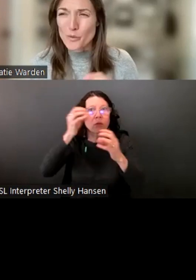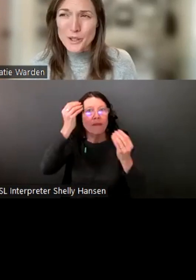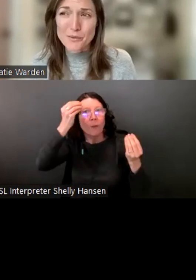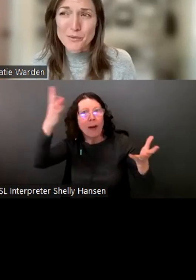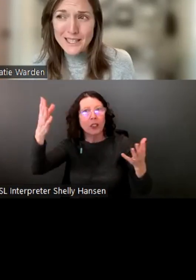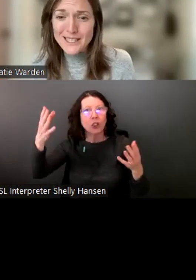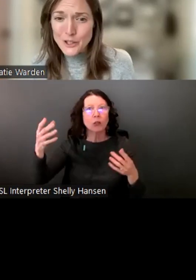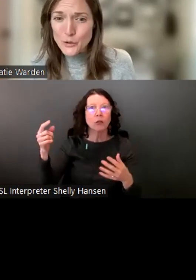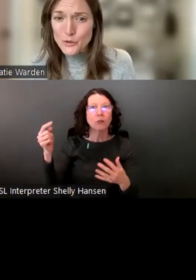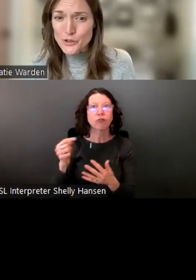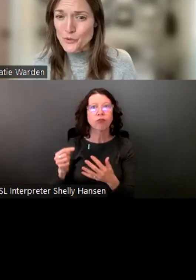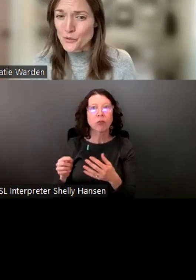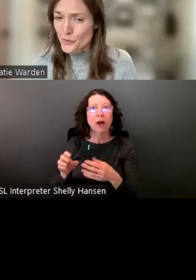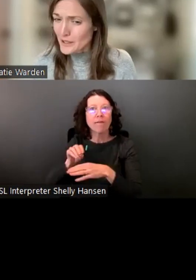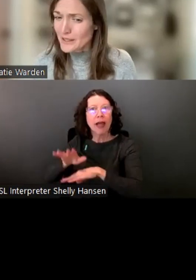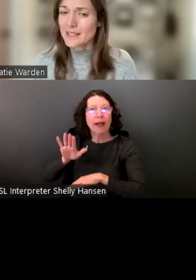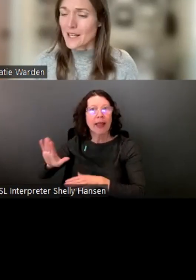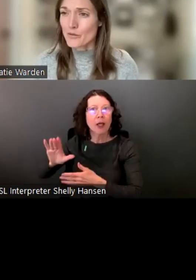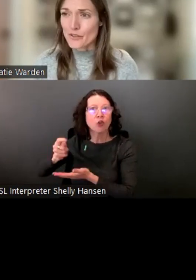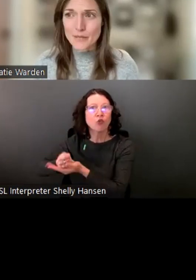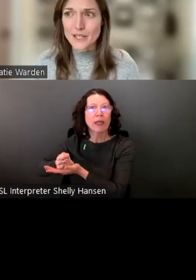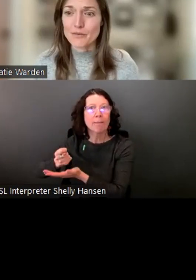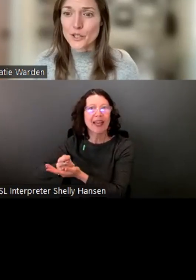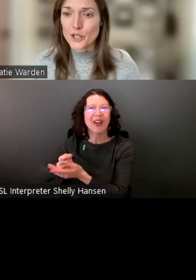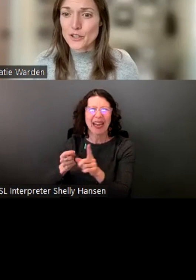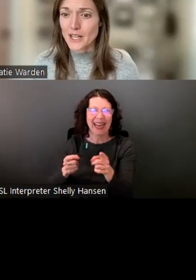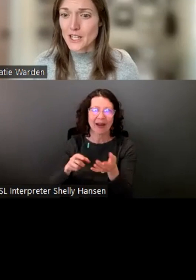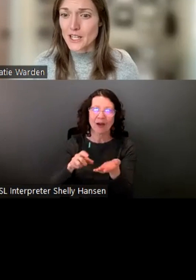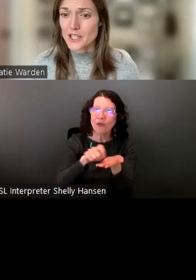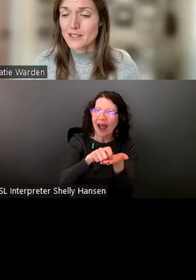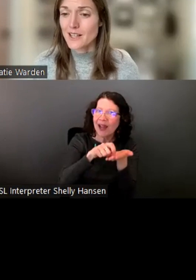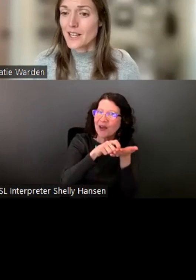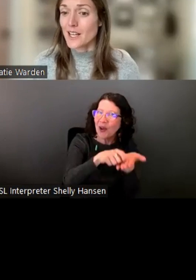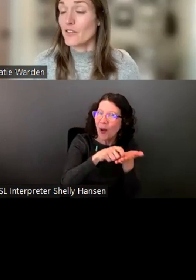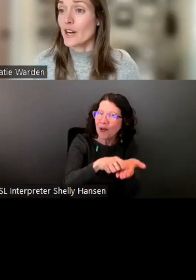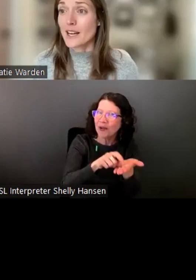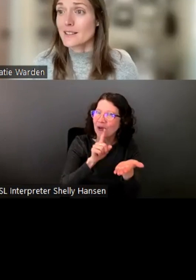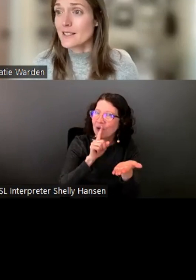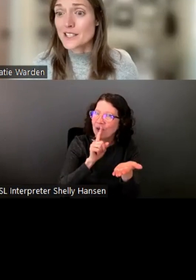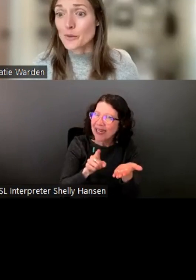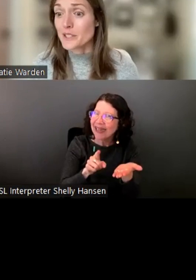Would writing notes really allow for meaningful communication if you're asking someone